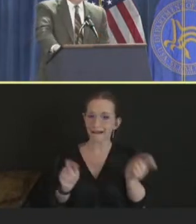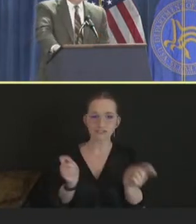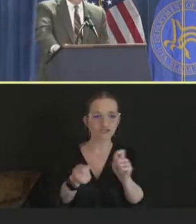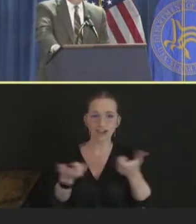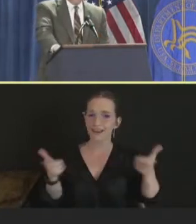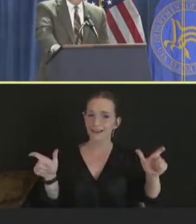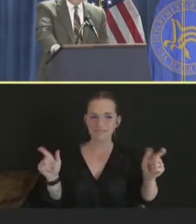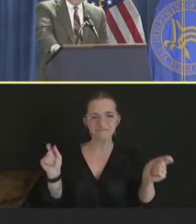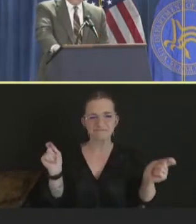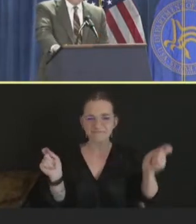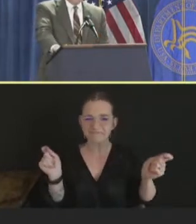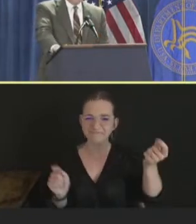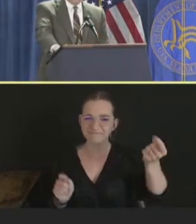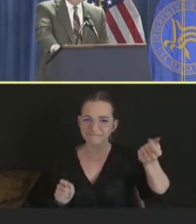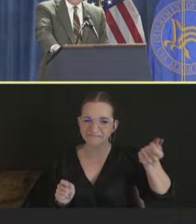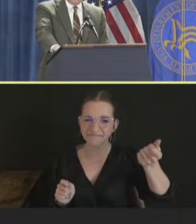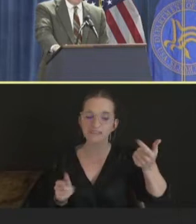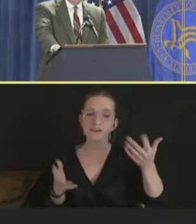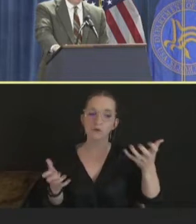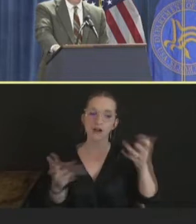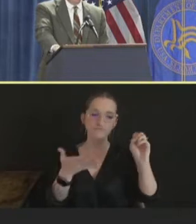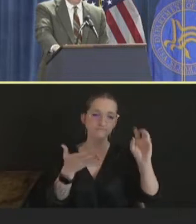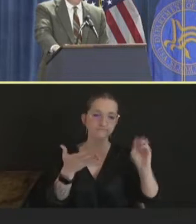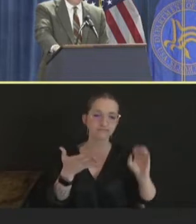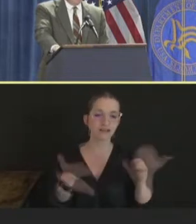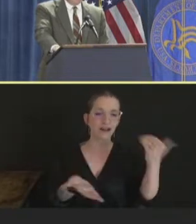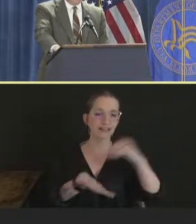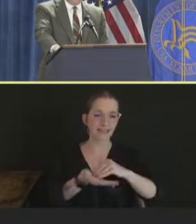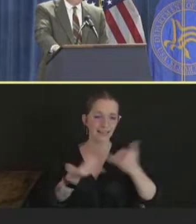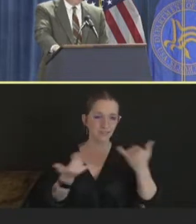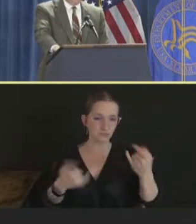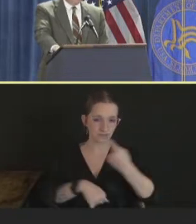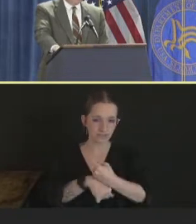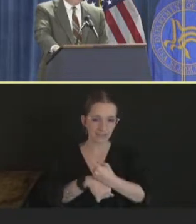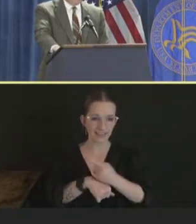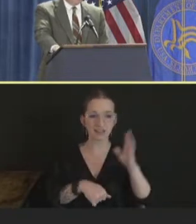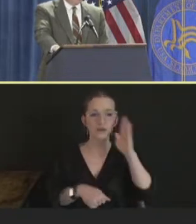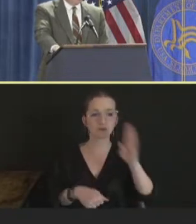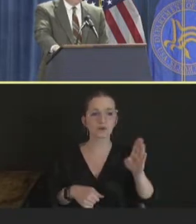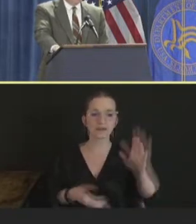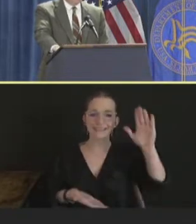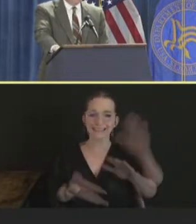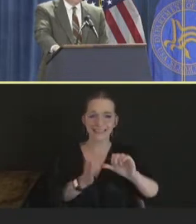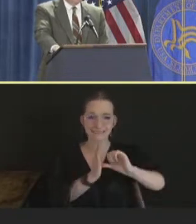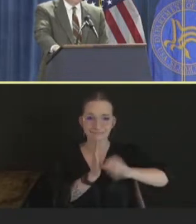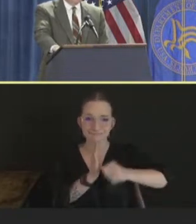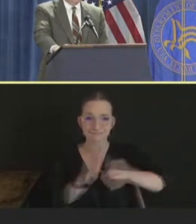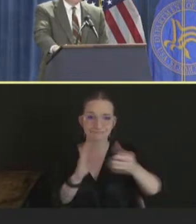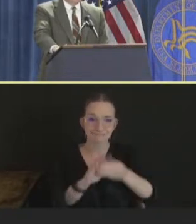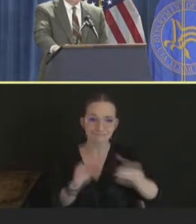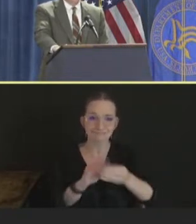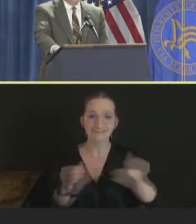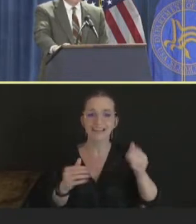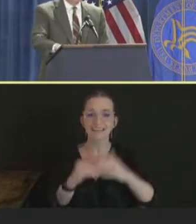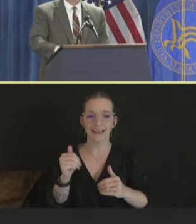I want to go through those again today. I will spend less time on them than I did last time, except in the case where we've